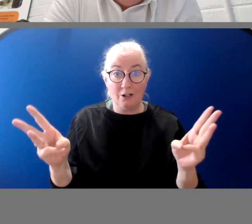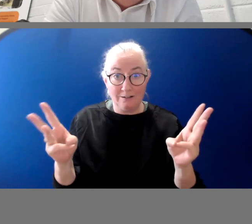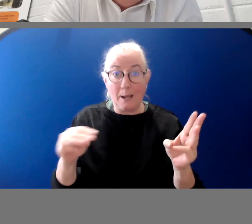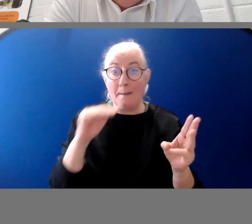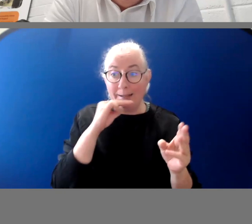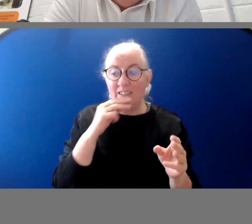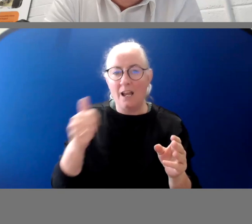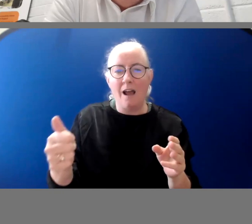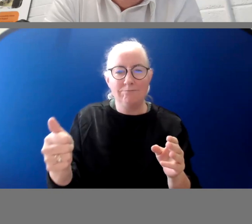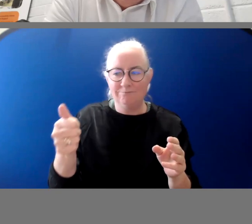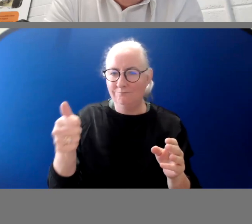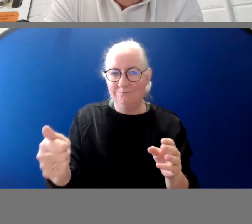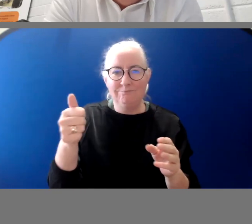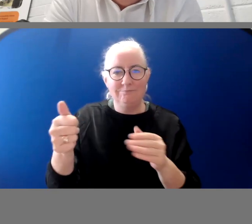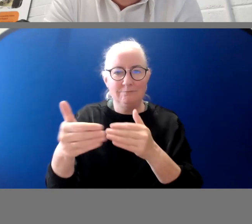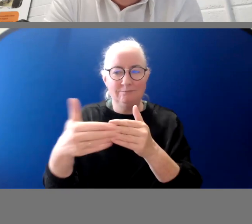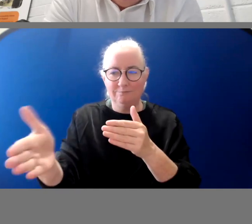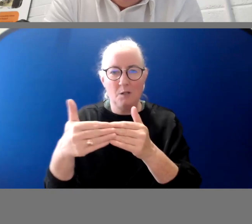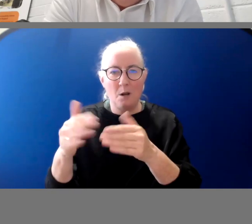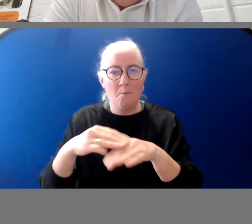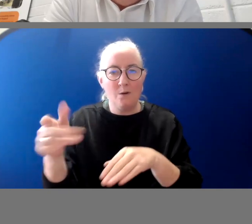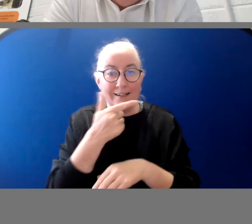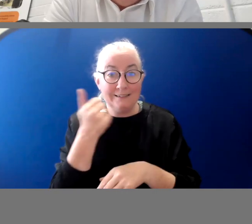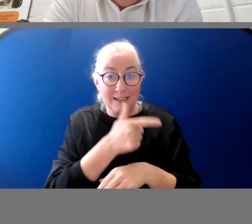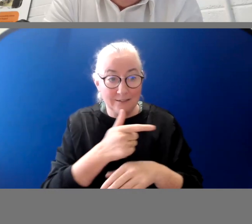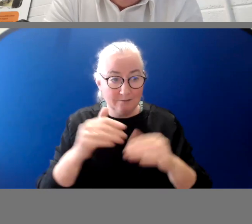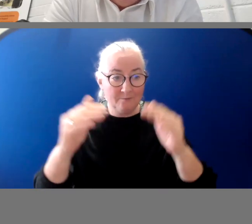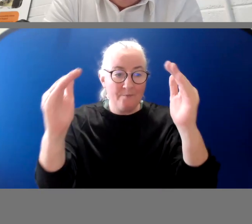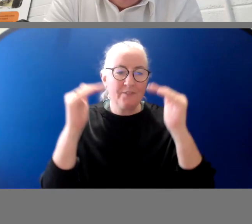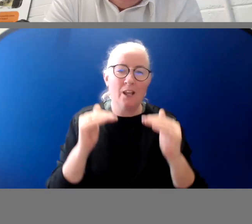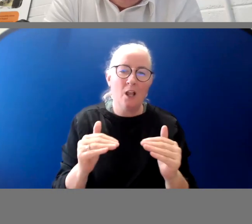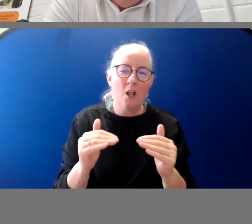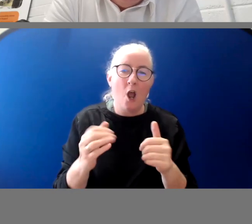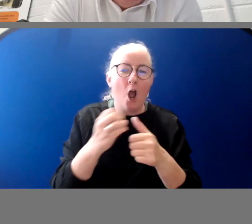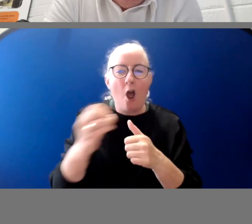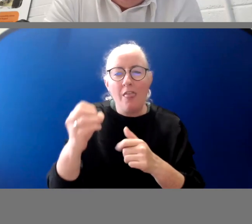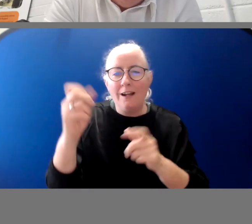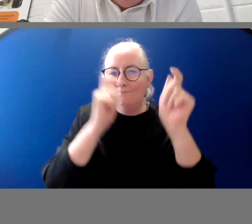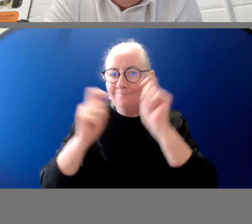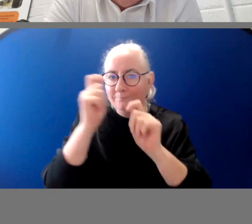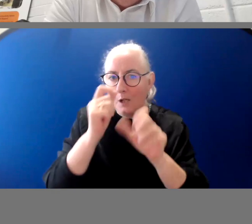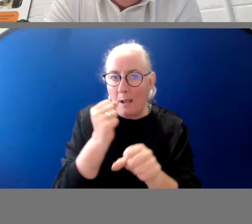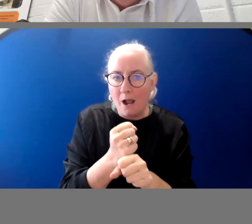power assisting the doors and so on other um other considerations would be for automating